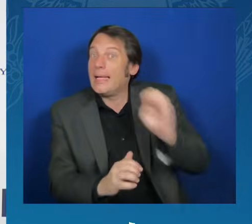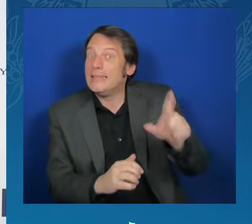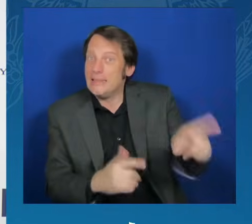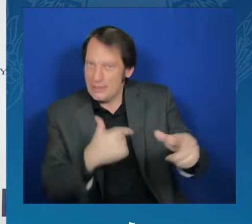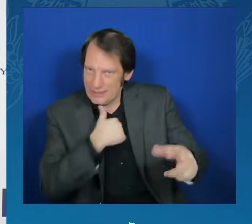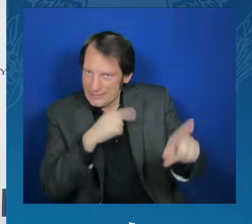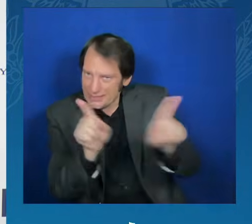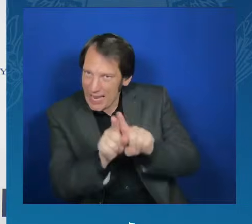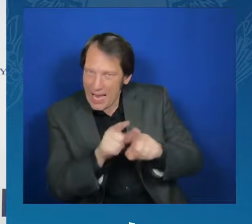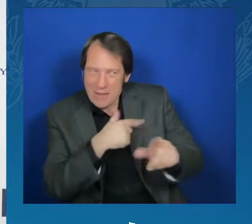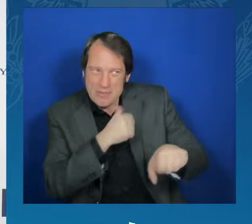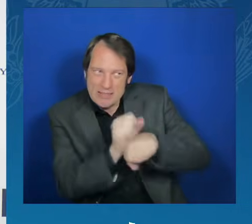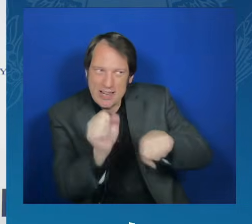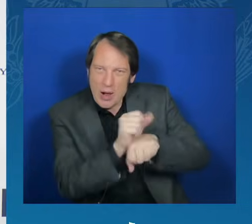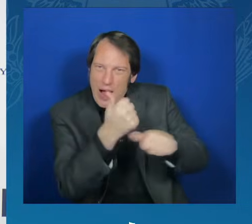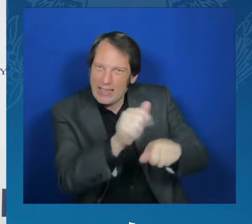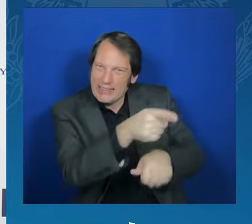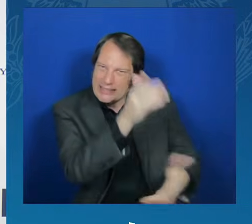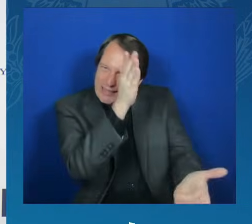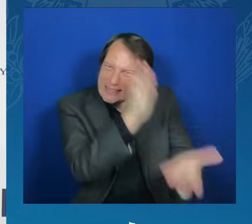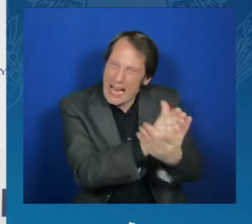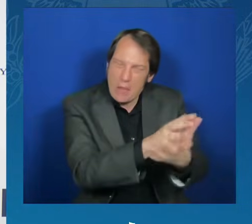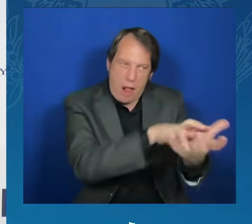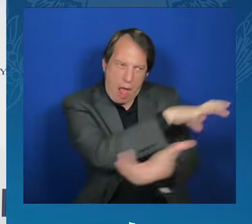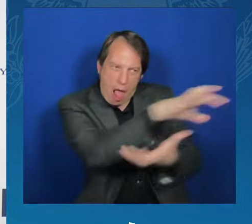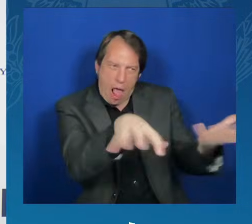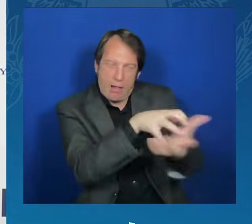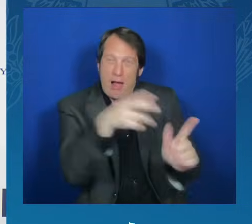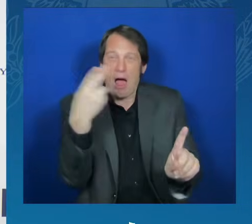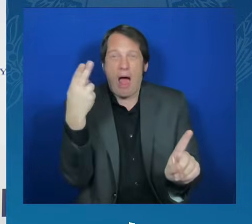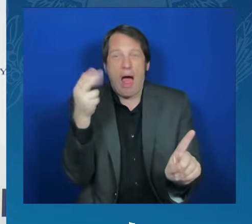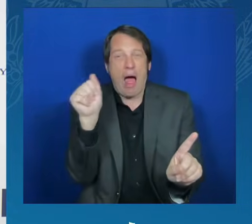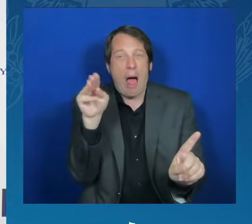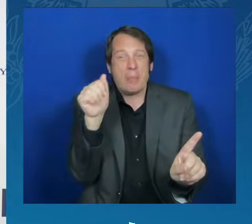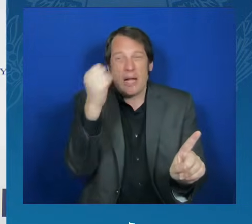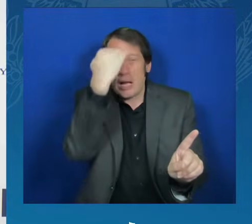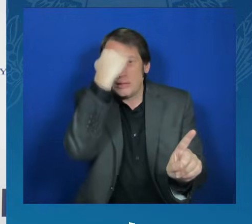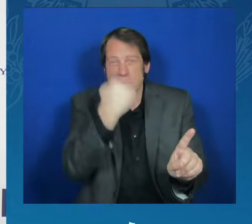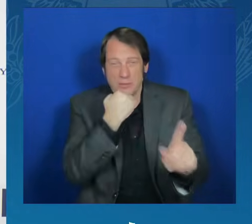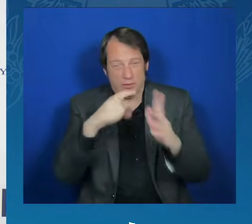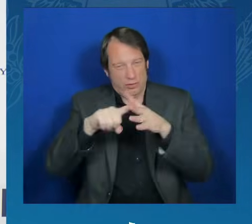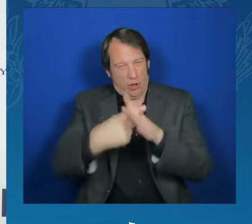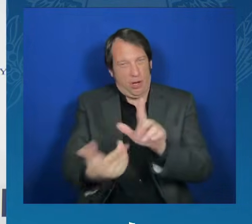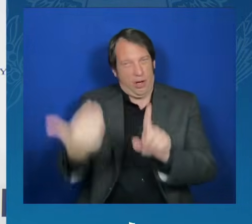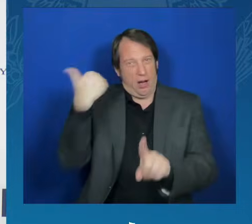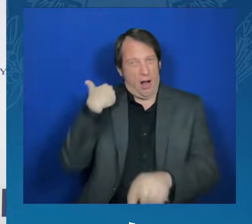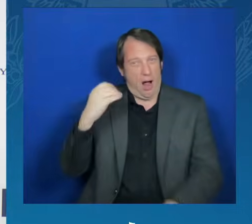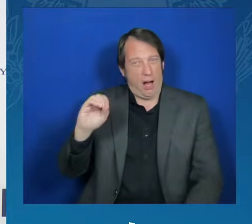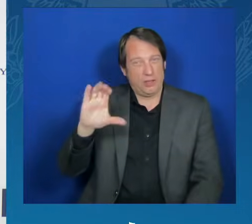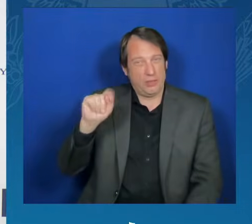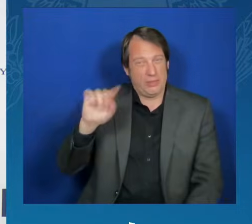and ensure it ends in a way where Israel is secure, hostages are released,